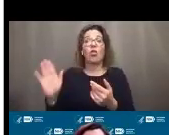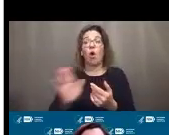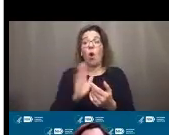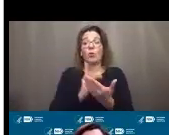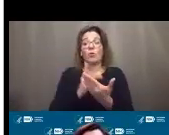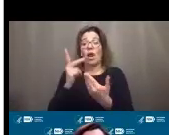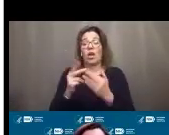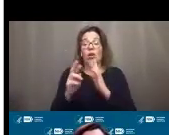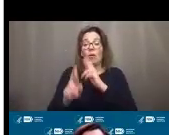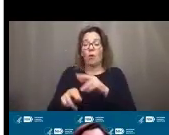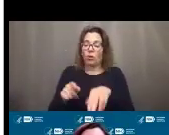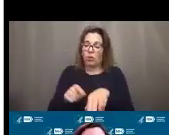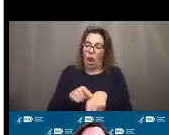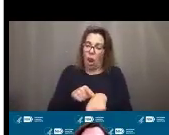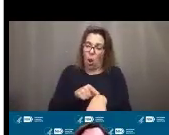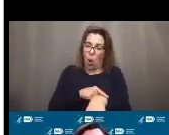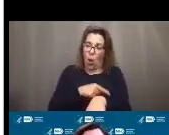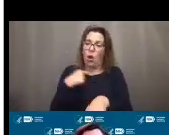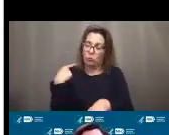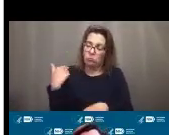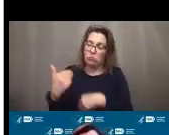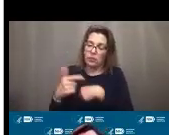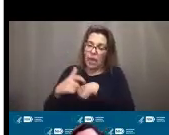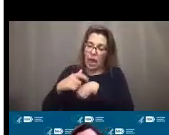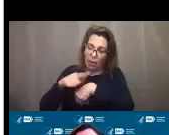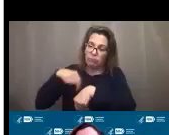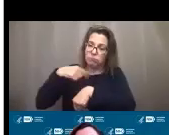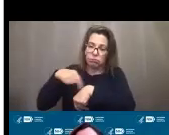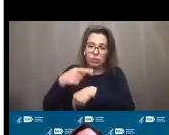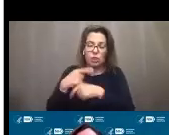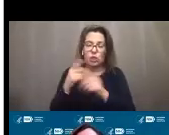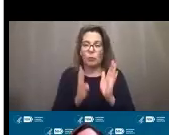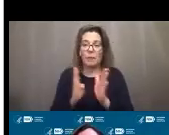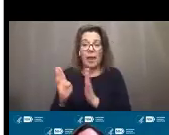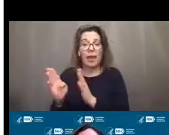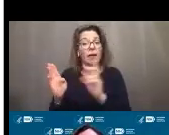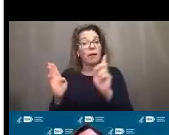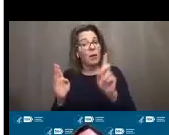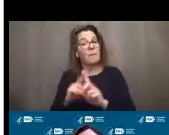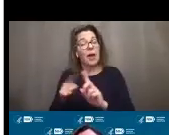how could you have been helped when you were in the position of that trainee?